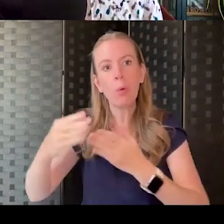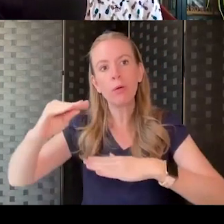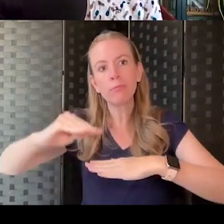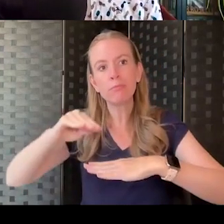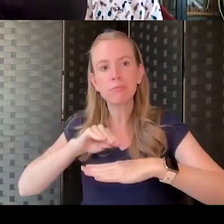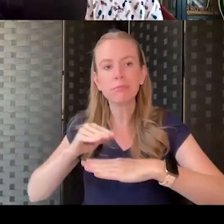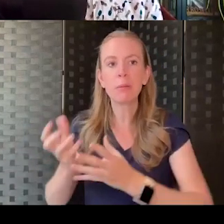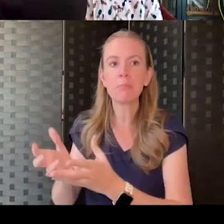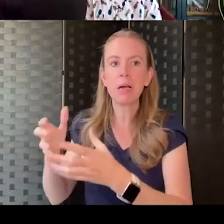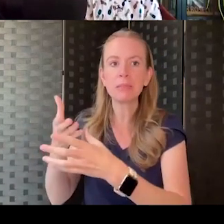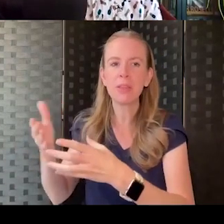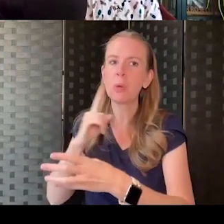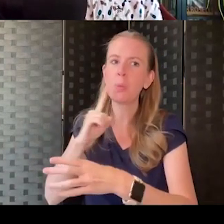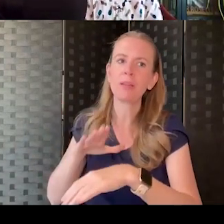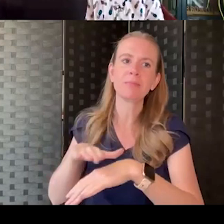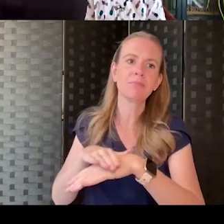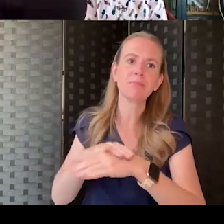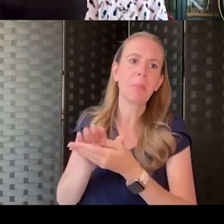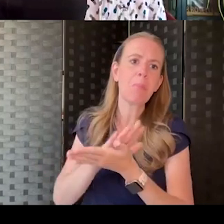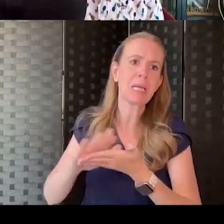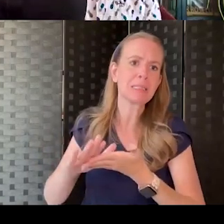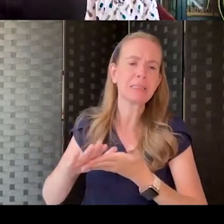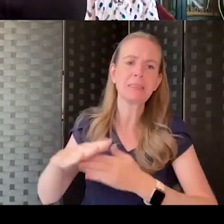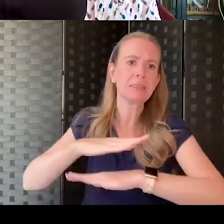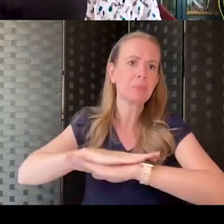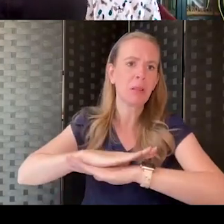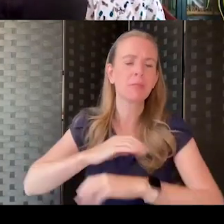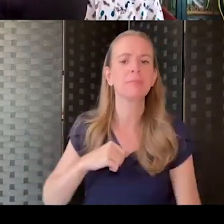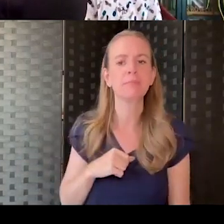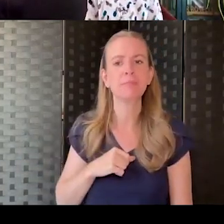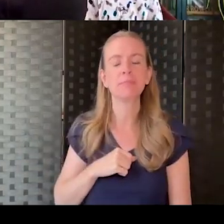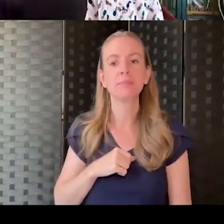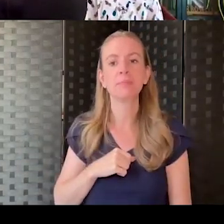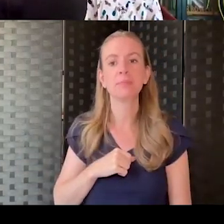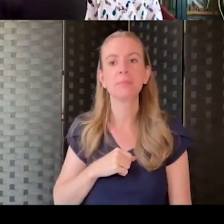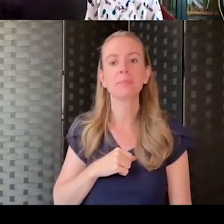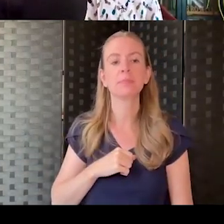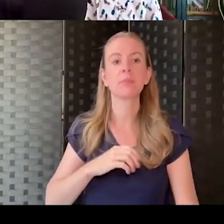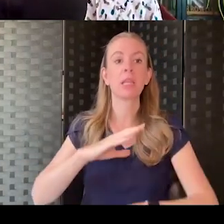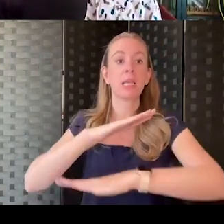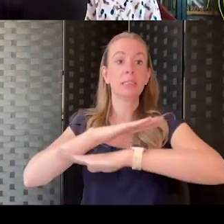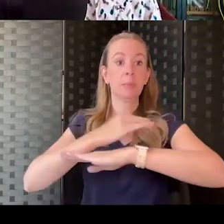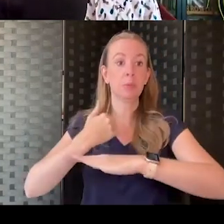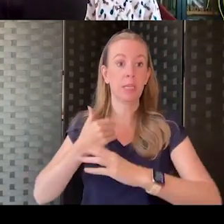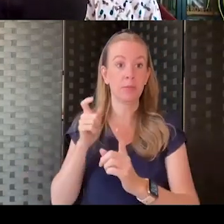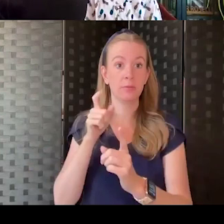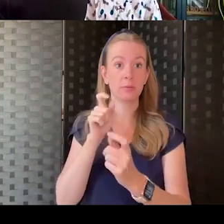just about as basic as a table gets. Now tables have a specific purpose. They represent data